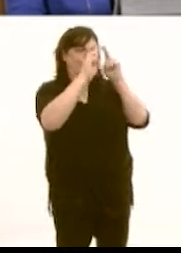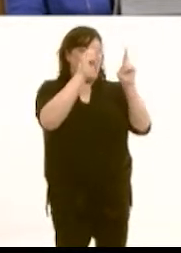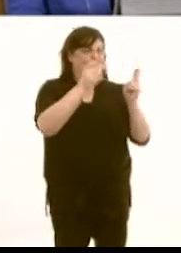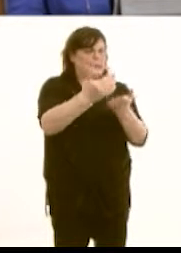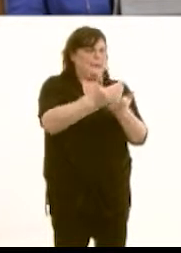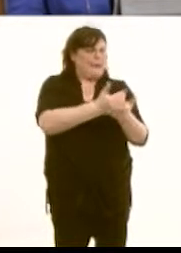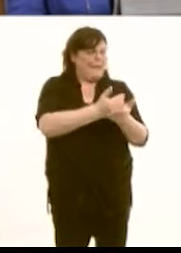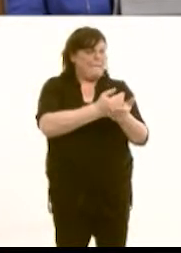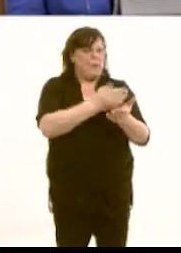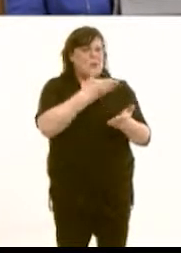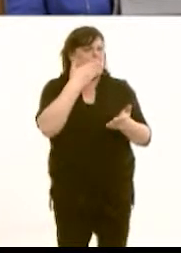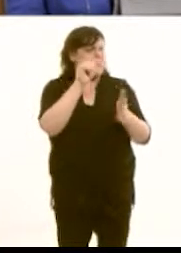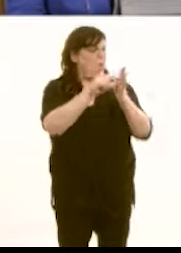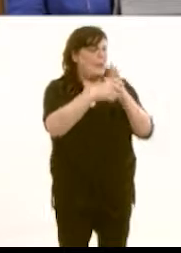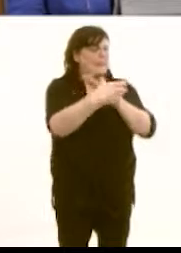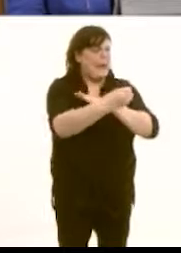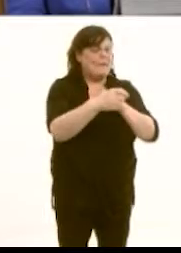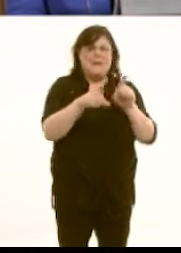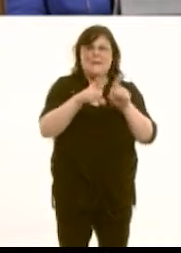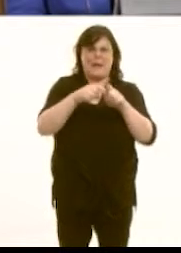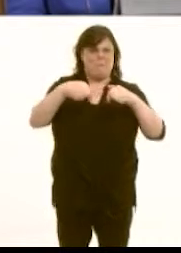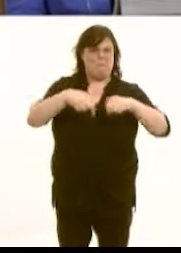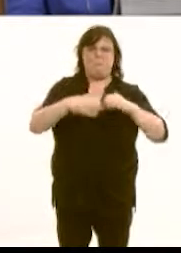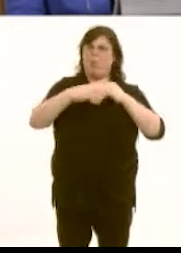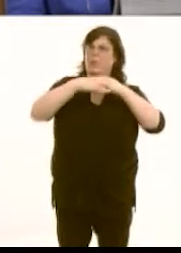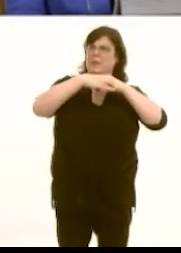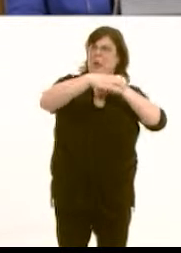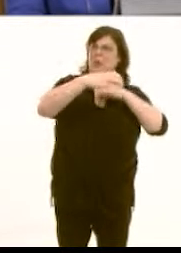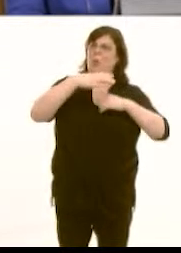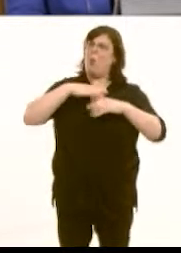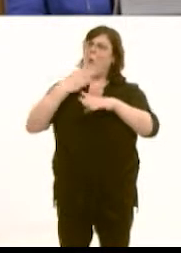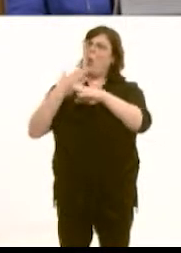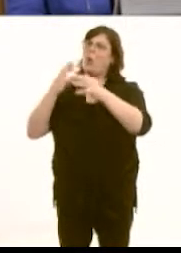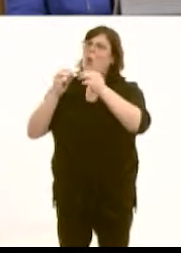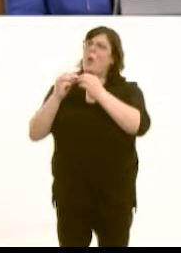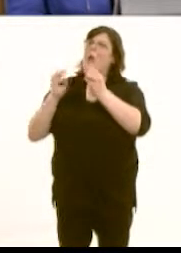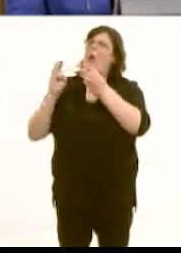So, what weíre working with Highways England on doing is to understand what the structure